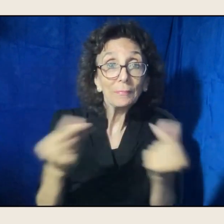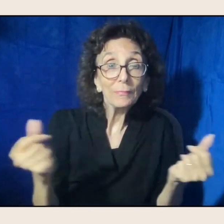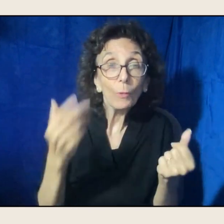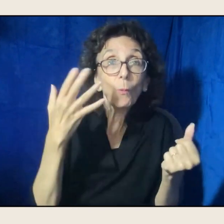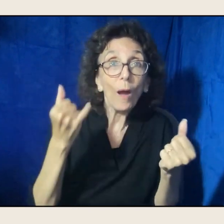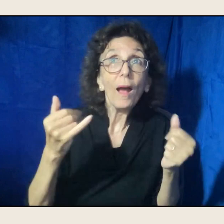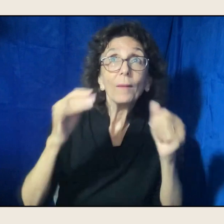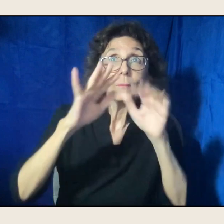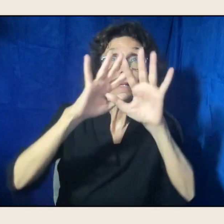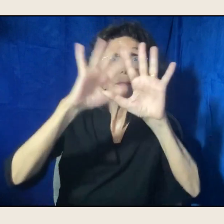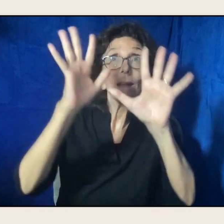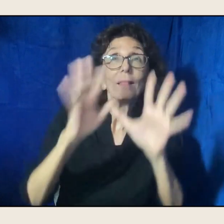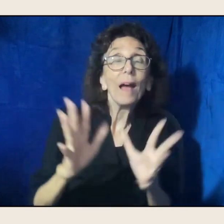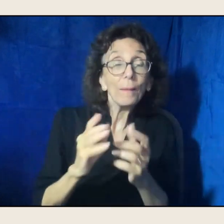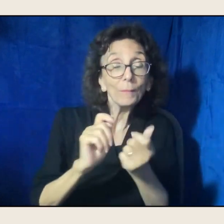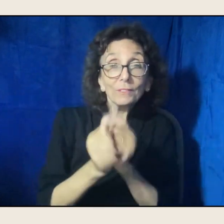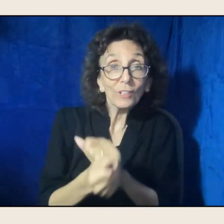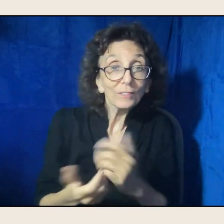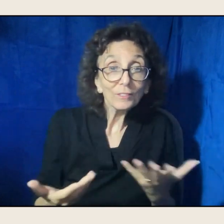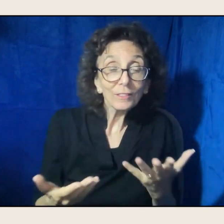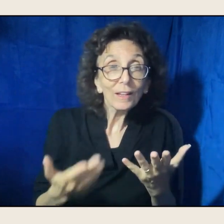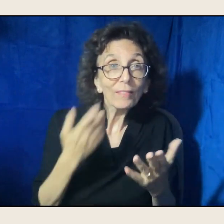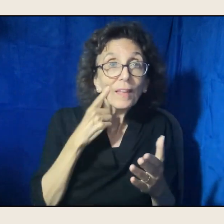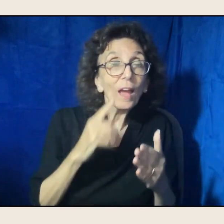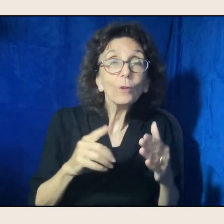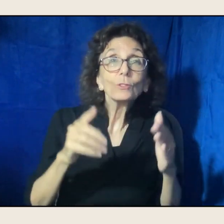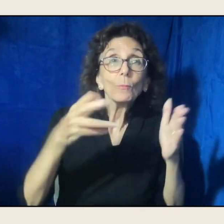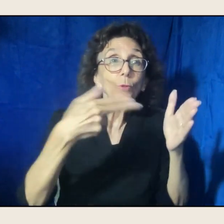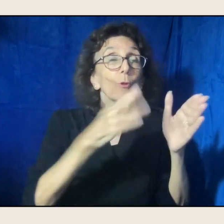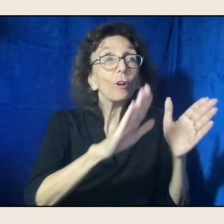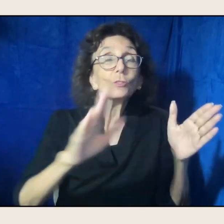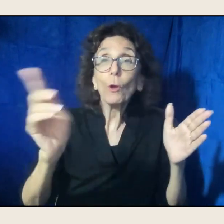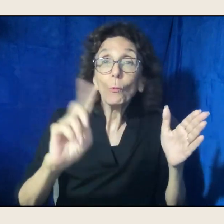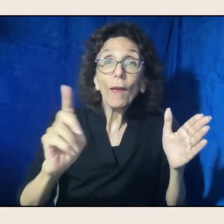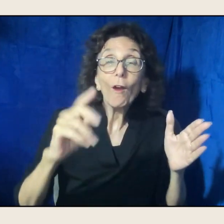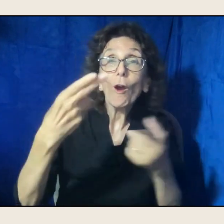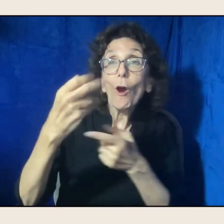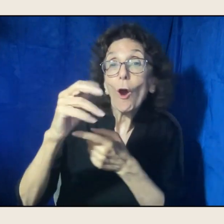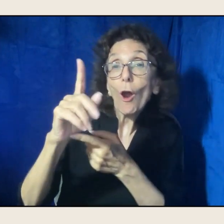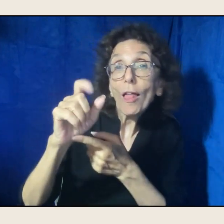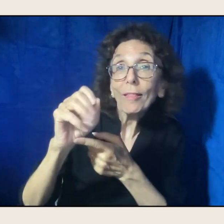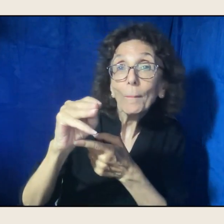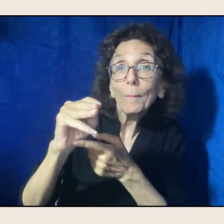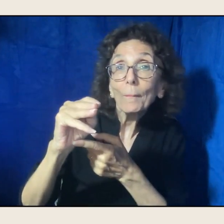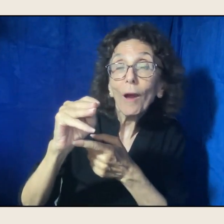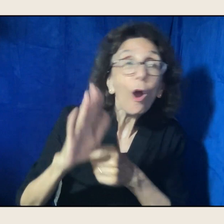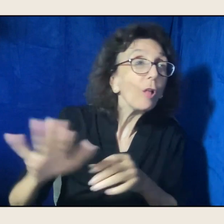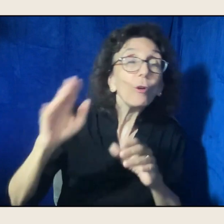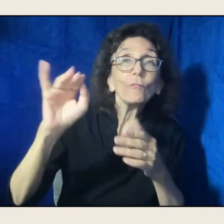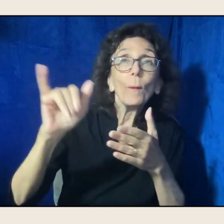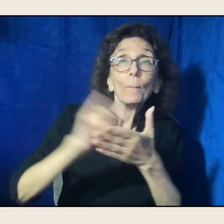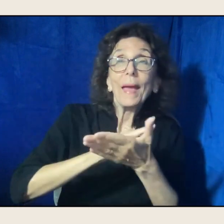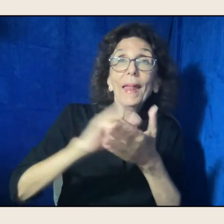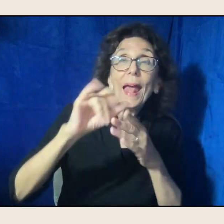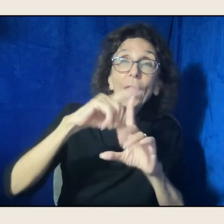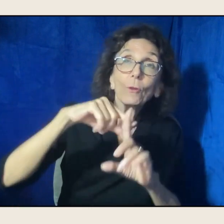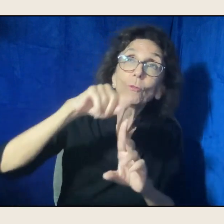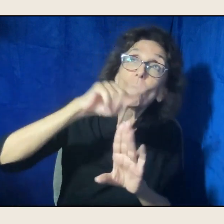are appearing all over Harlem and Northern Manhattan as an act of, kind of like a memorial,